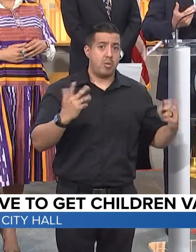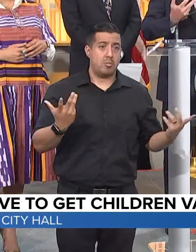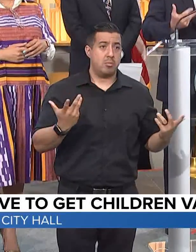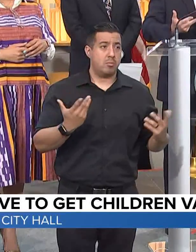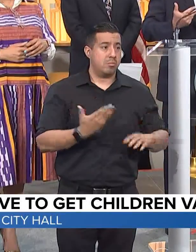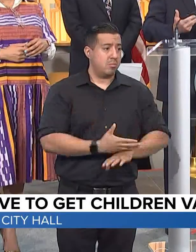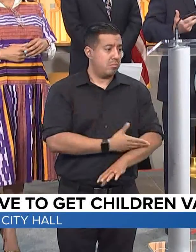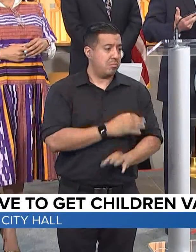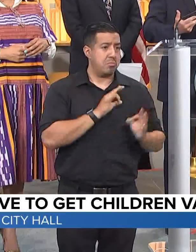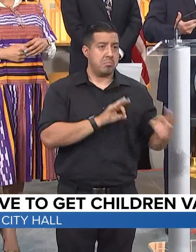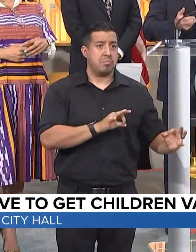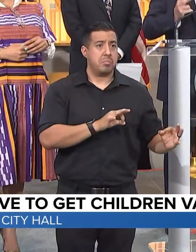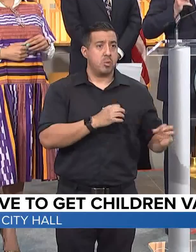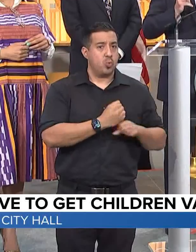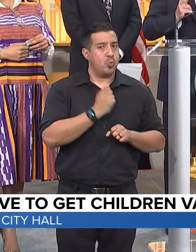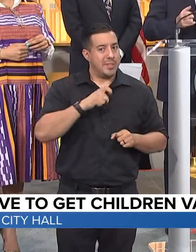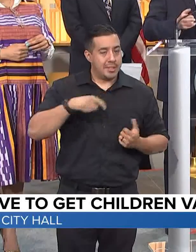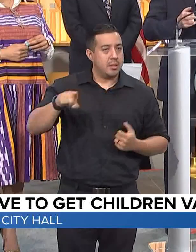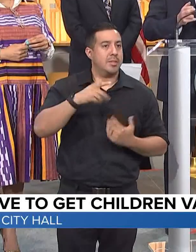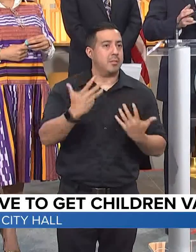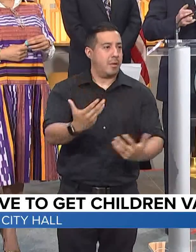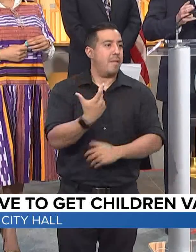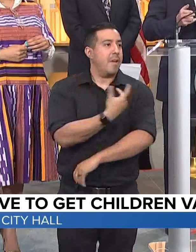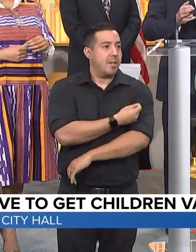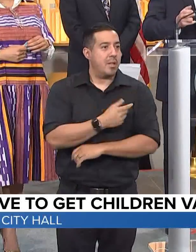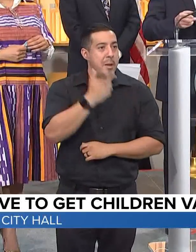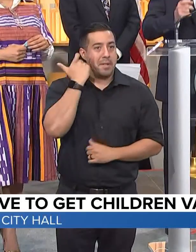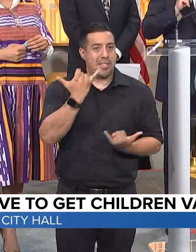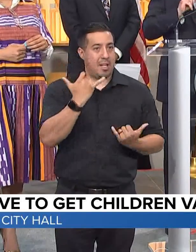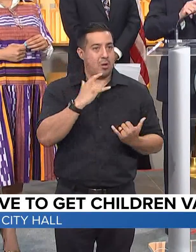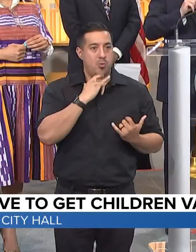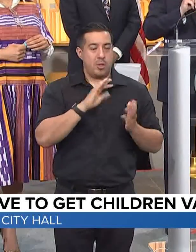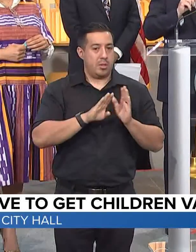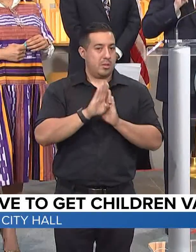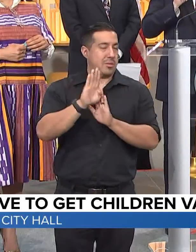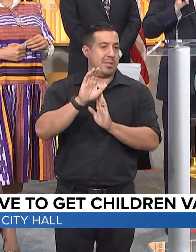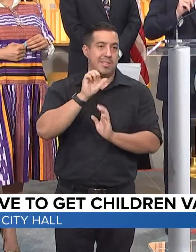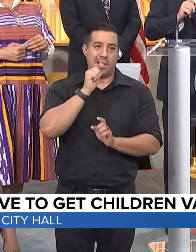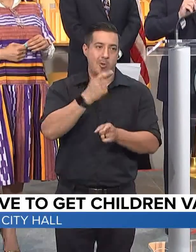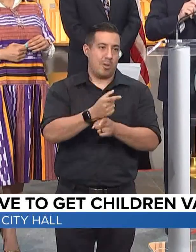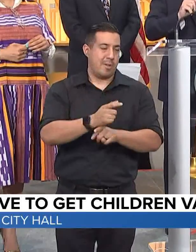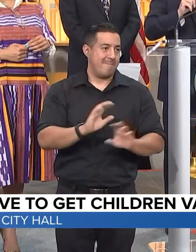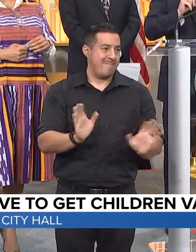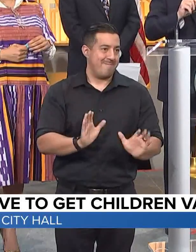And we need people to get vaccinated because our momentum is going in the wrong direction. And finally,